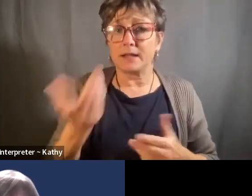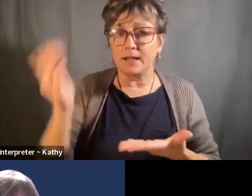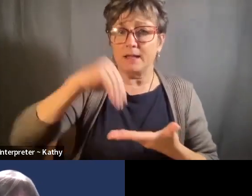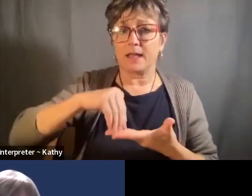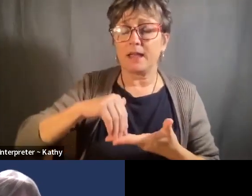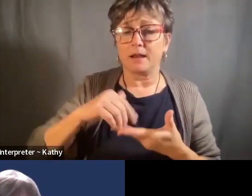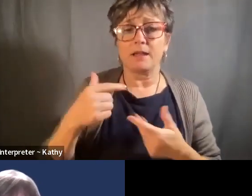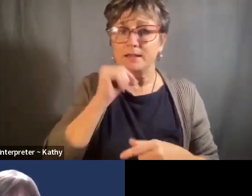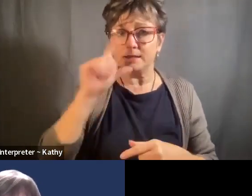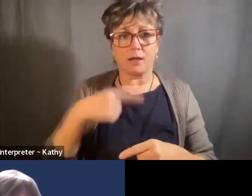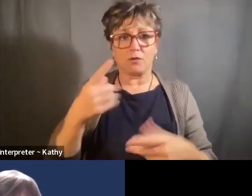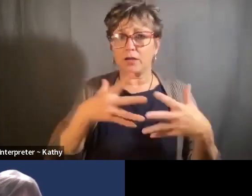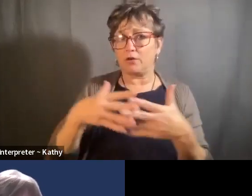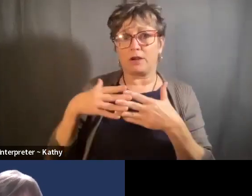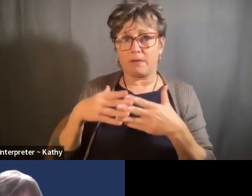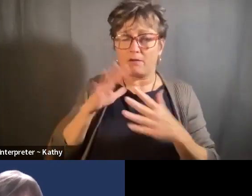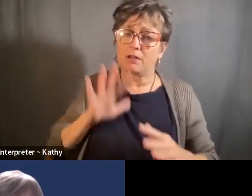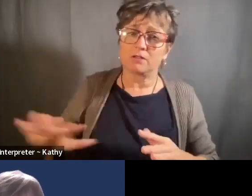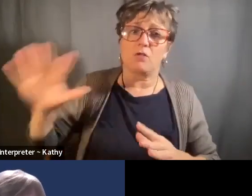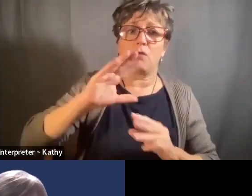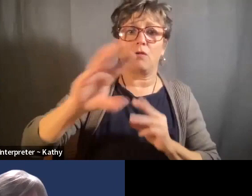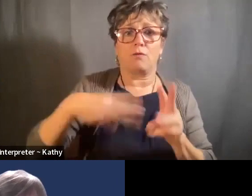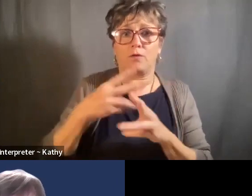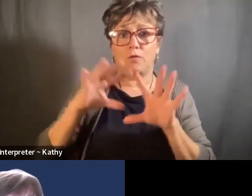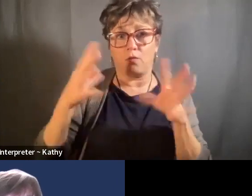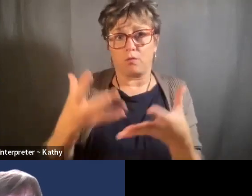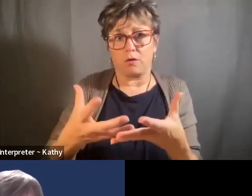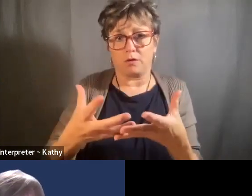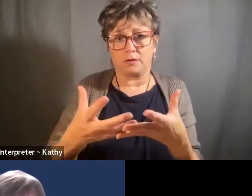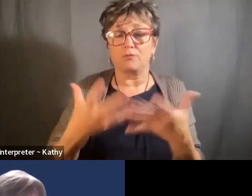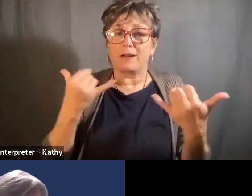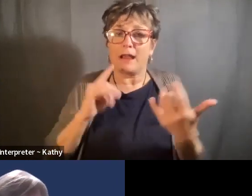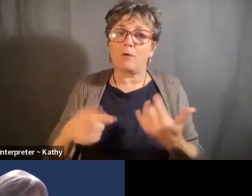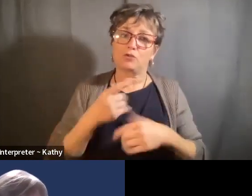still only in English, this is being built for the global community, which means that we have